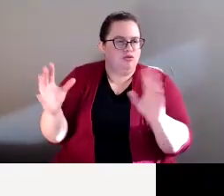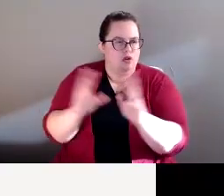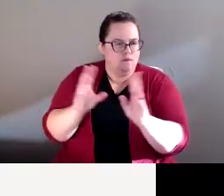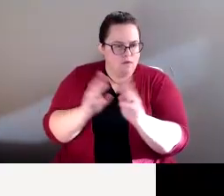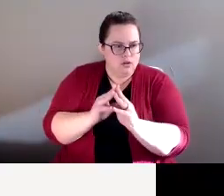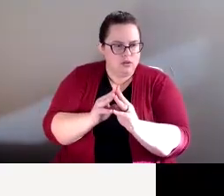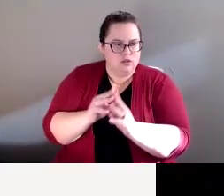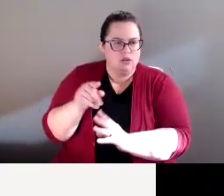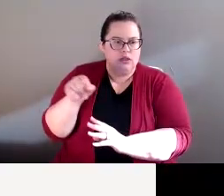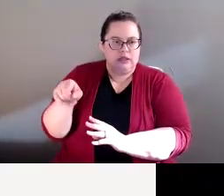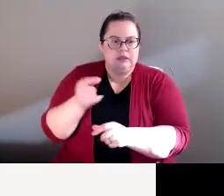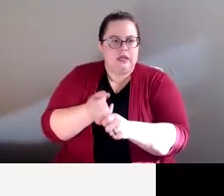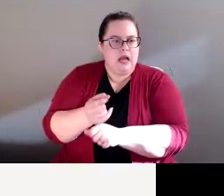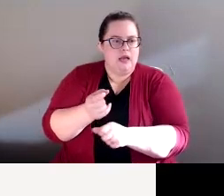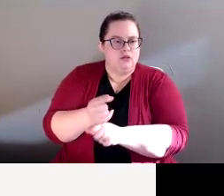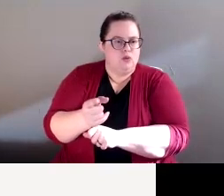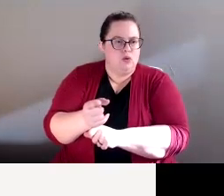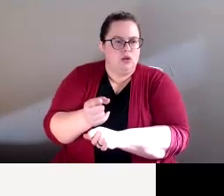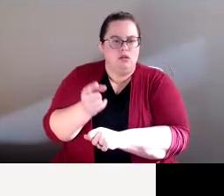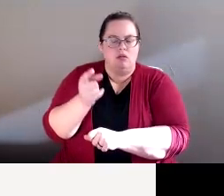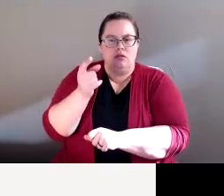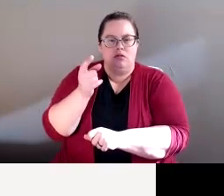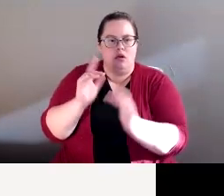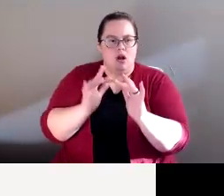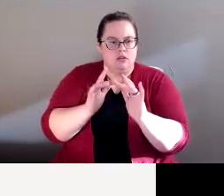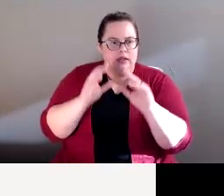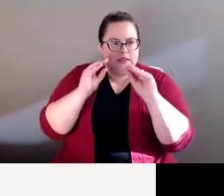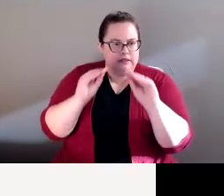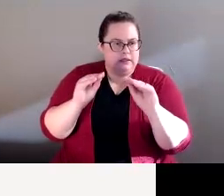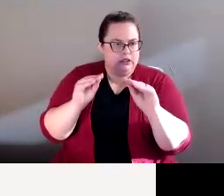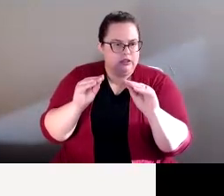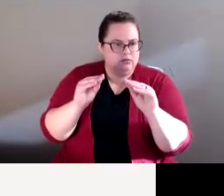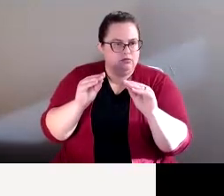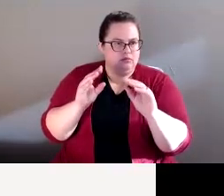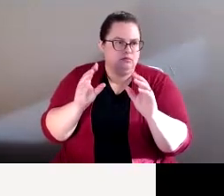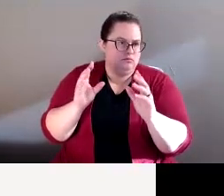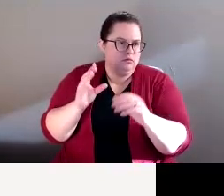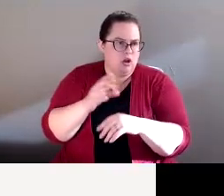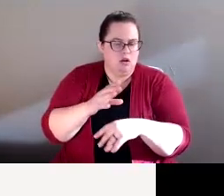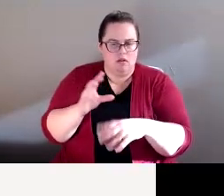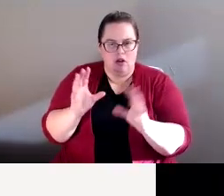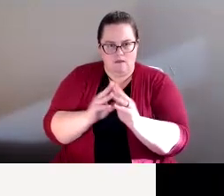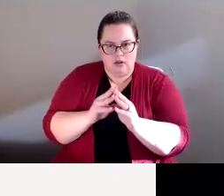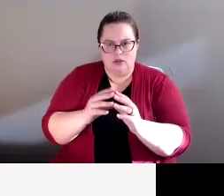an annual online teaching conference, which is hosted by CCCTechConnect.